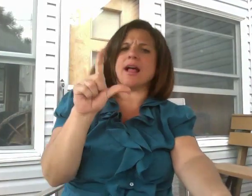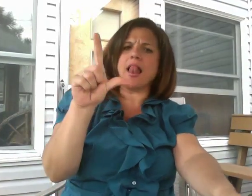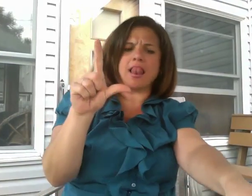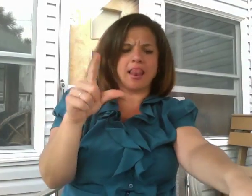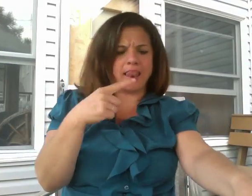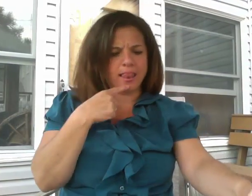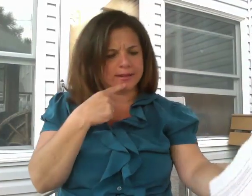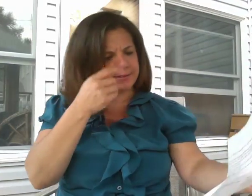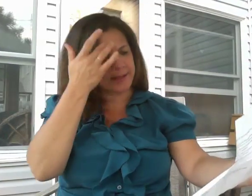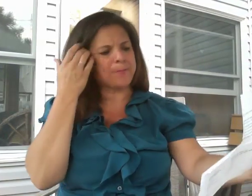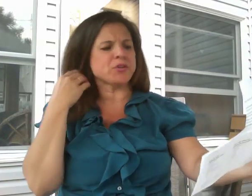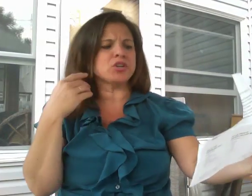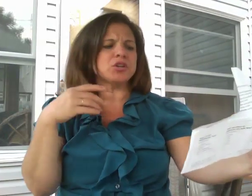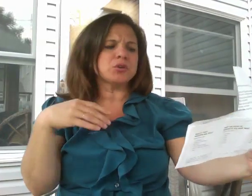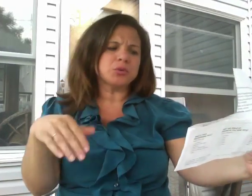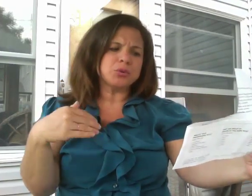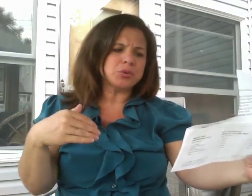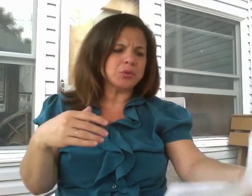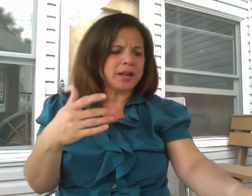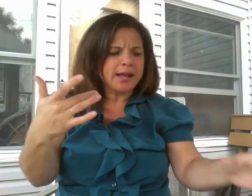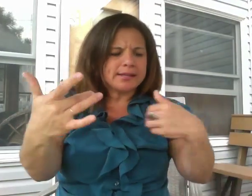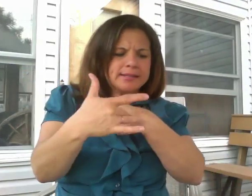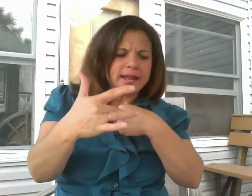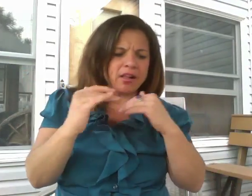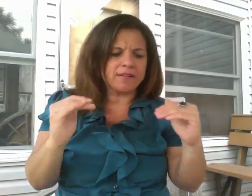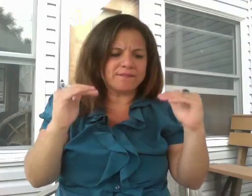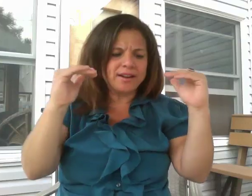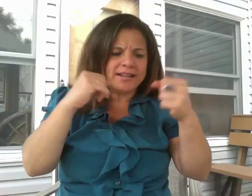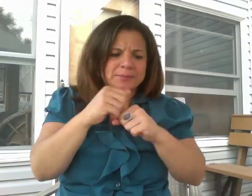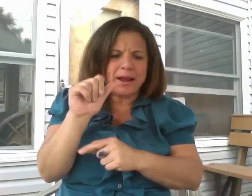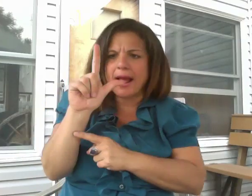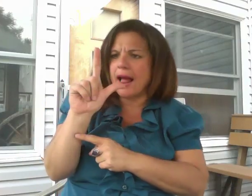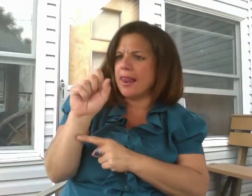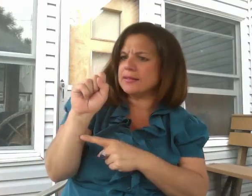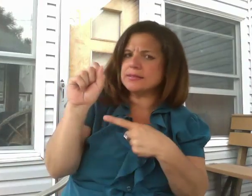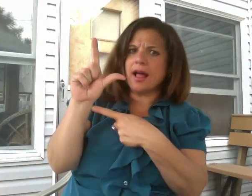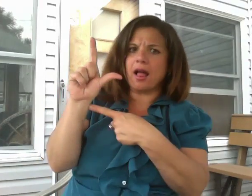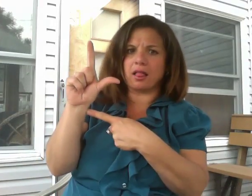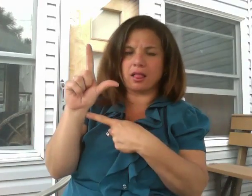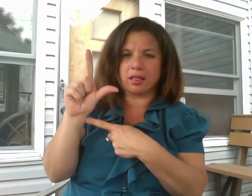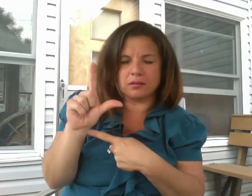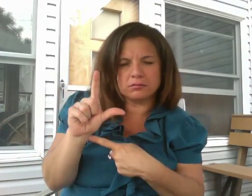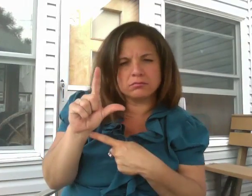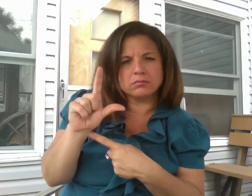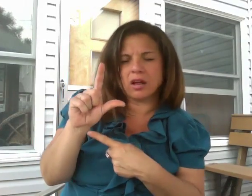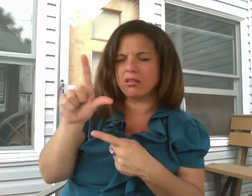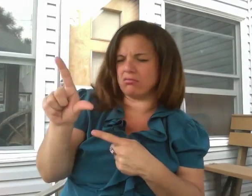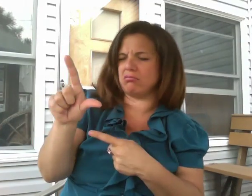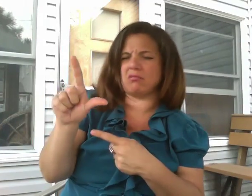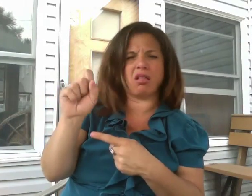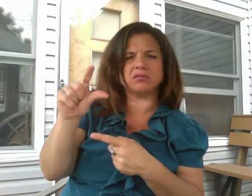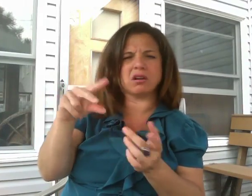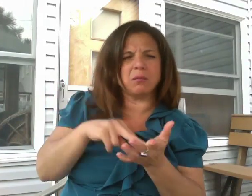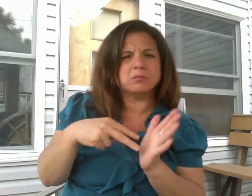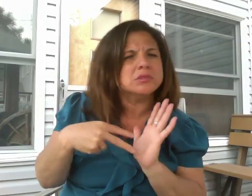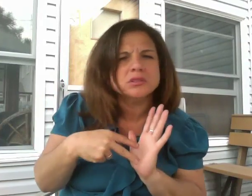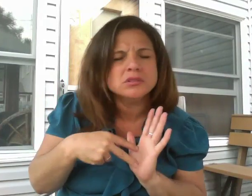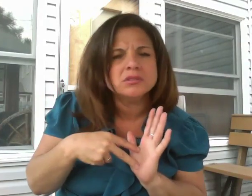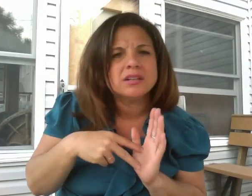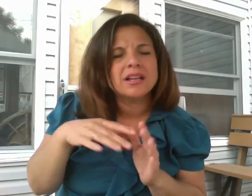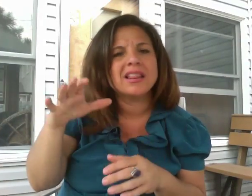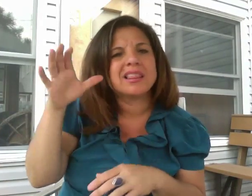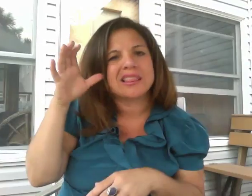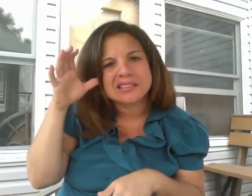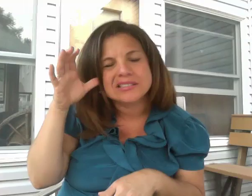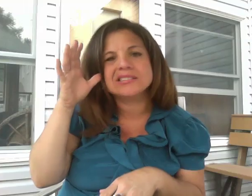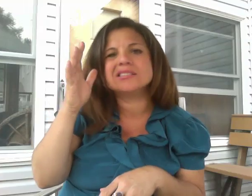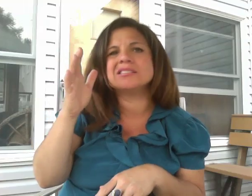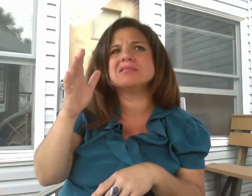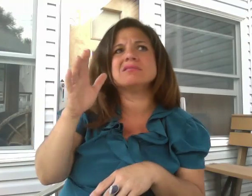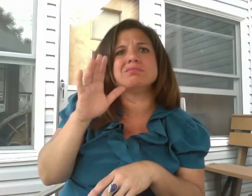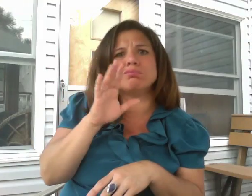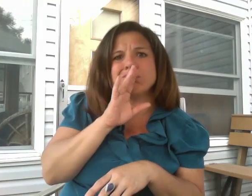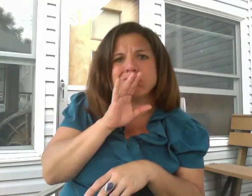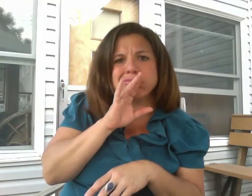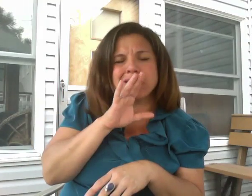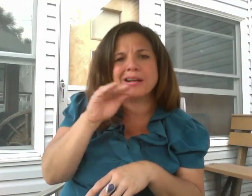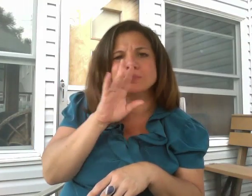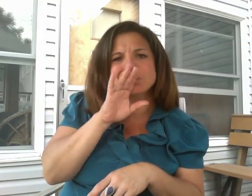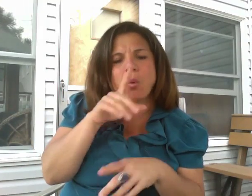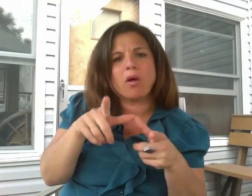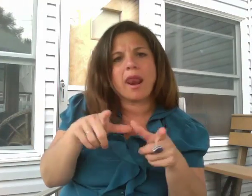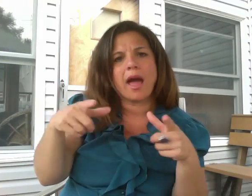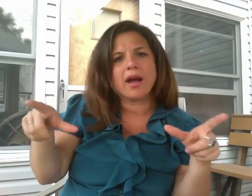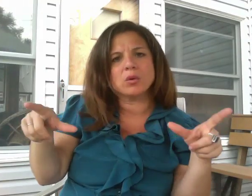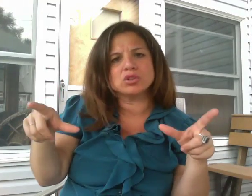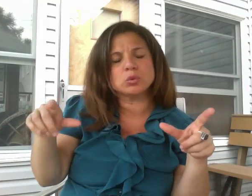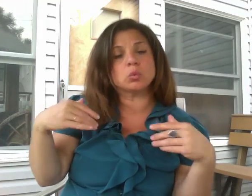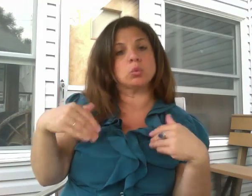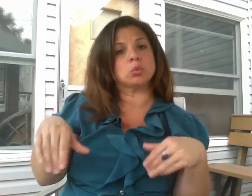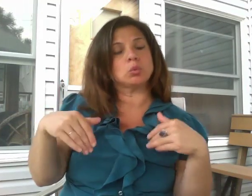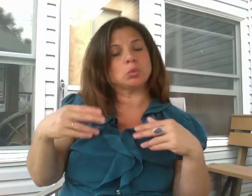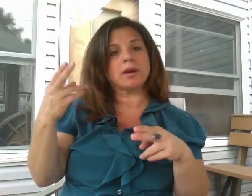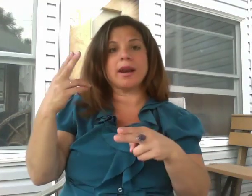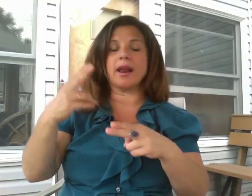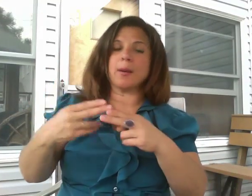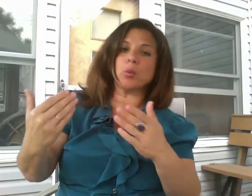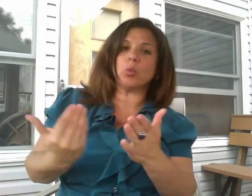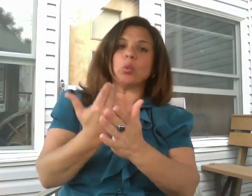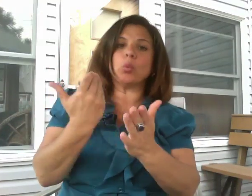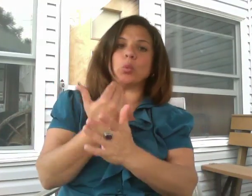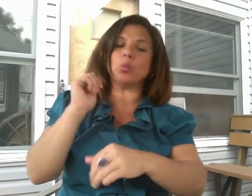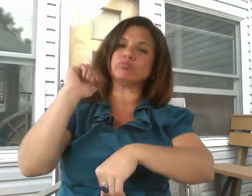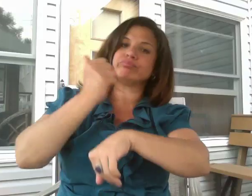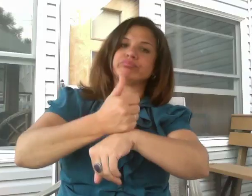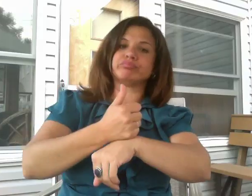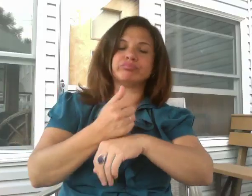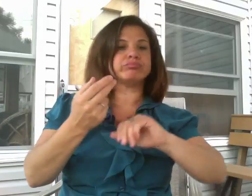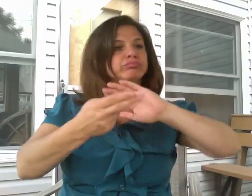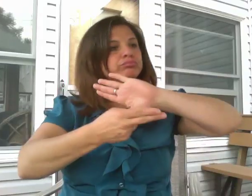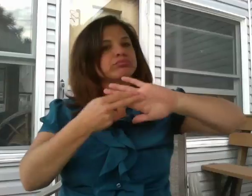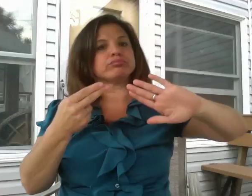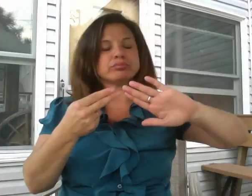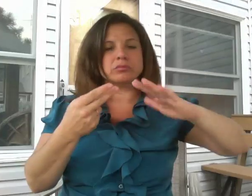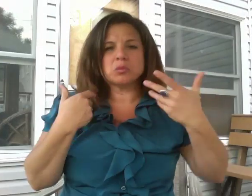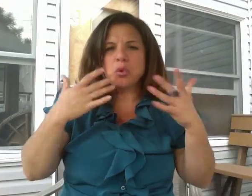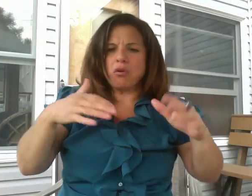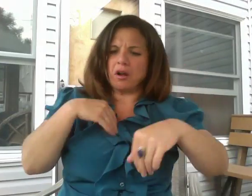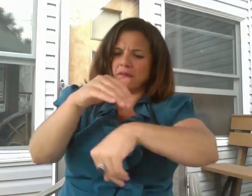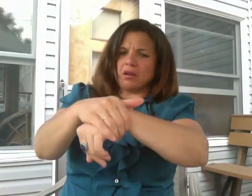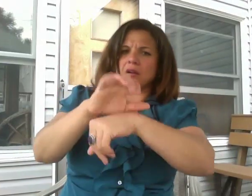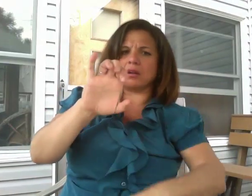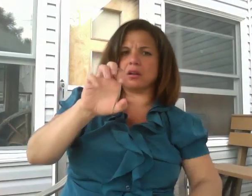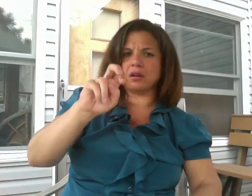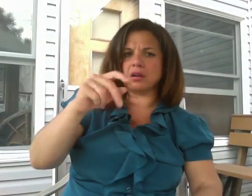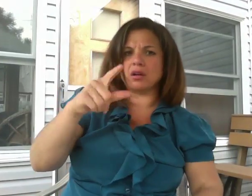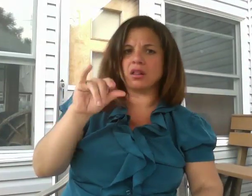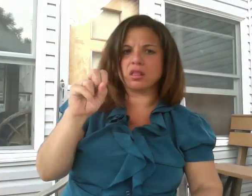It said,” Through technological advances makes LSL… LSL? LSL means listening and spoken language. Wow! A new name to label. We already have the label, English.